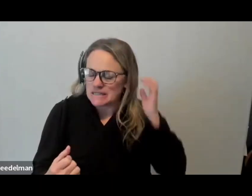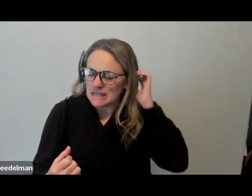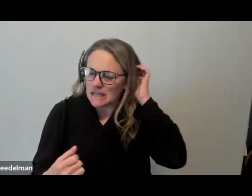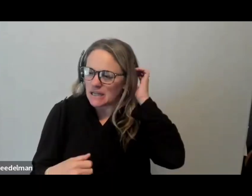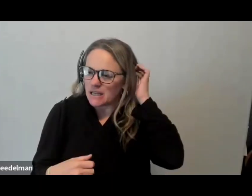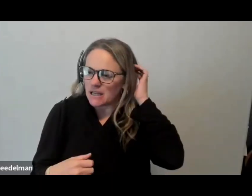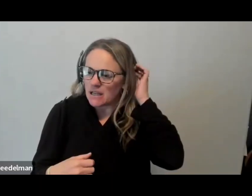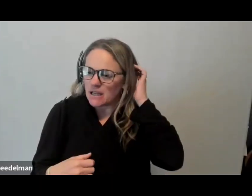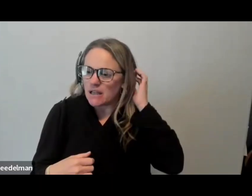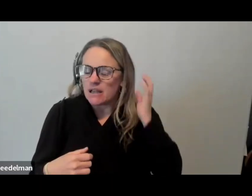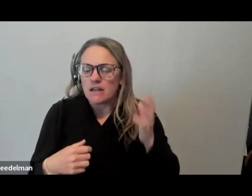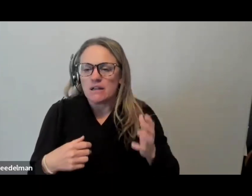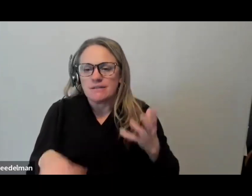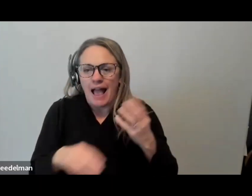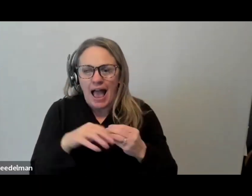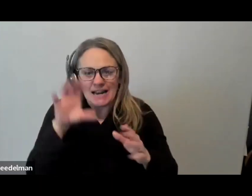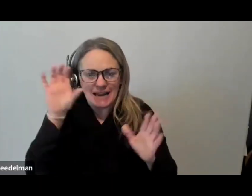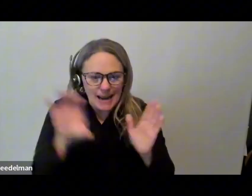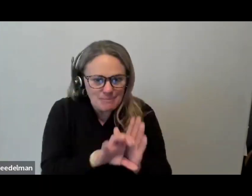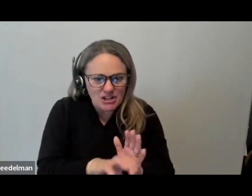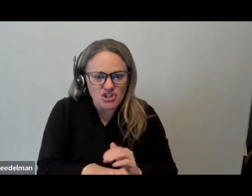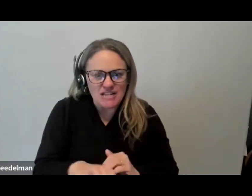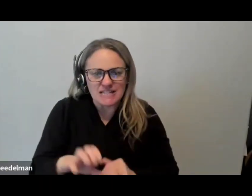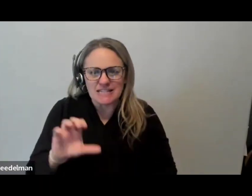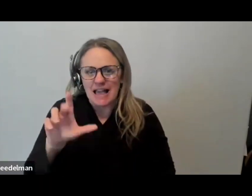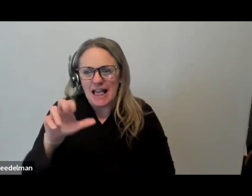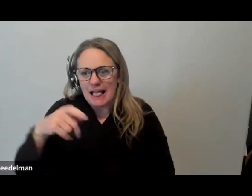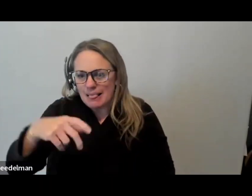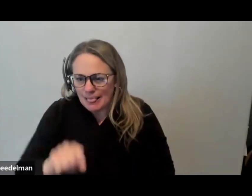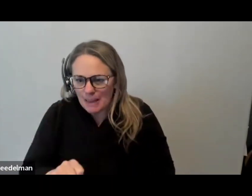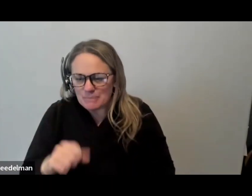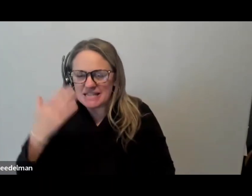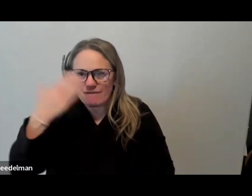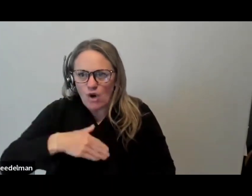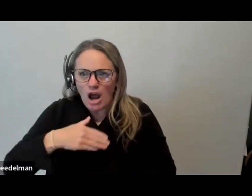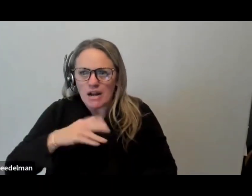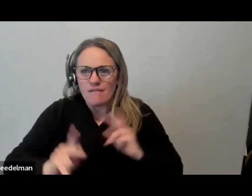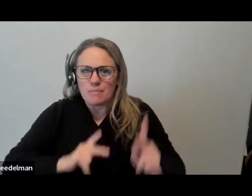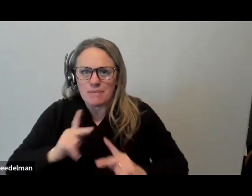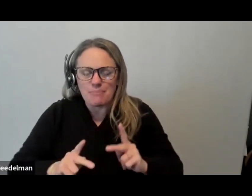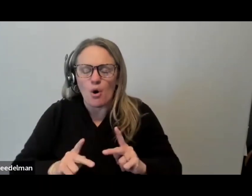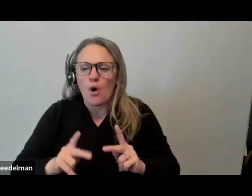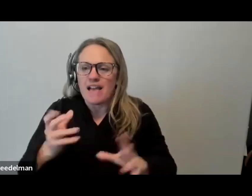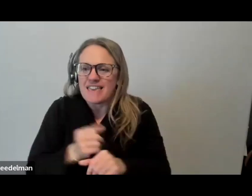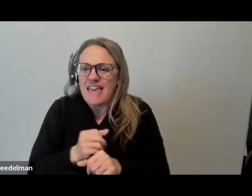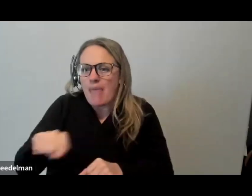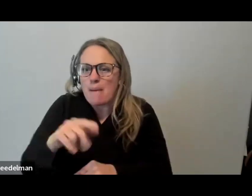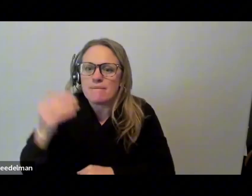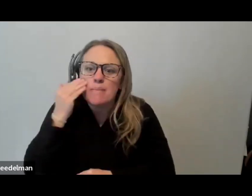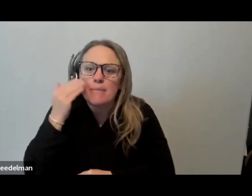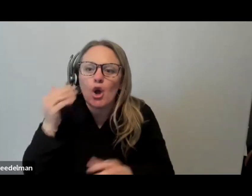and clips in front of people, getting them more familiar with assisted technology, getting to like see and touch and